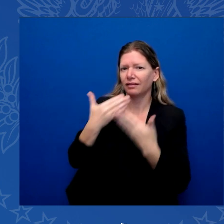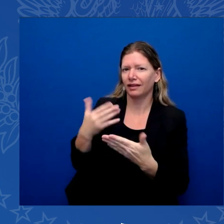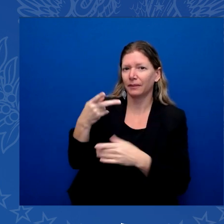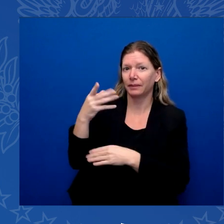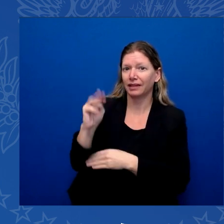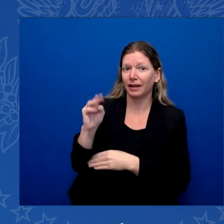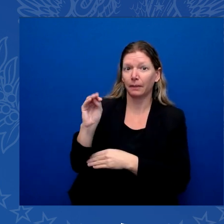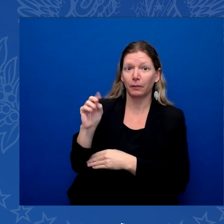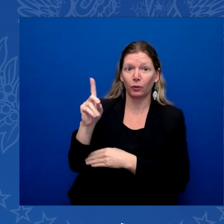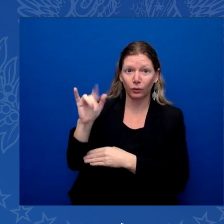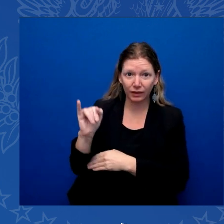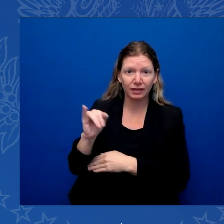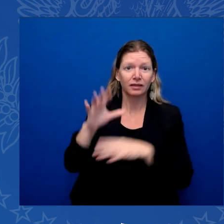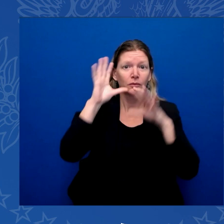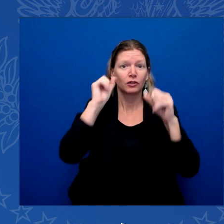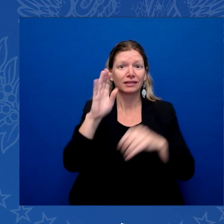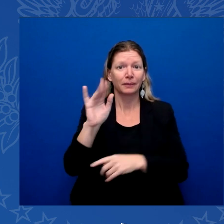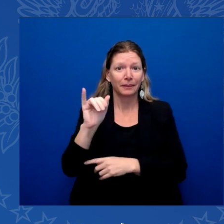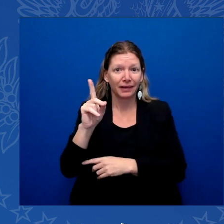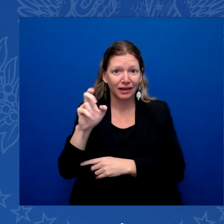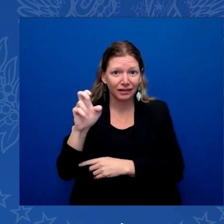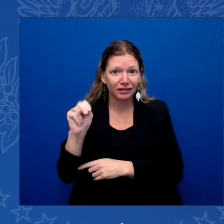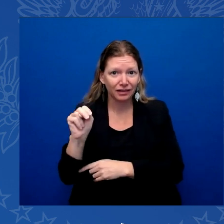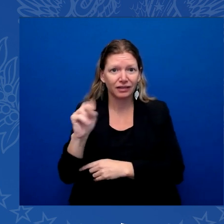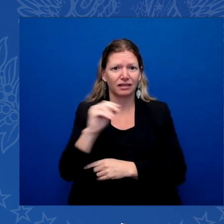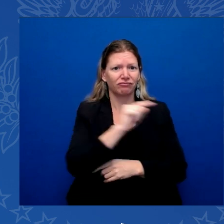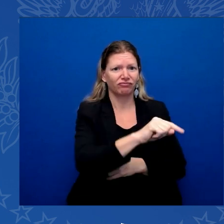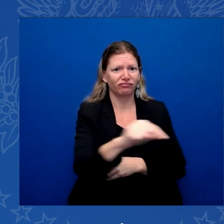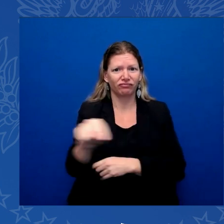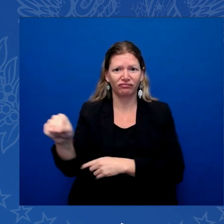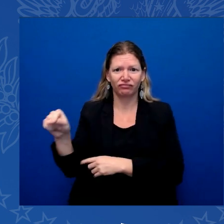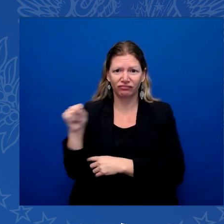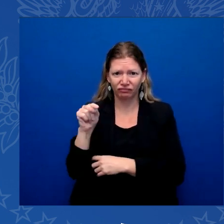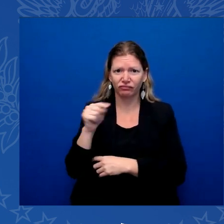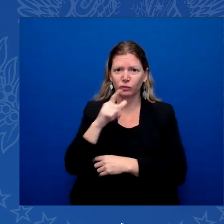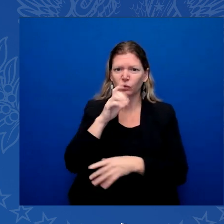all too often relying on all the others who made it possible, for it's a very important thing.